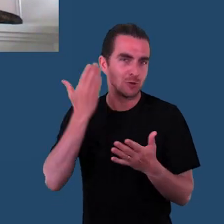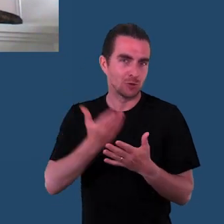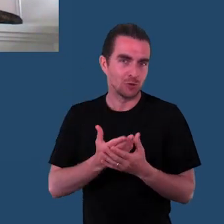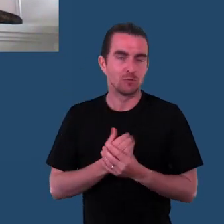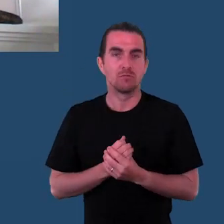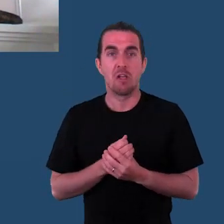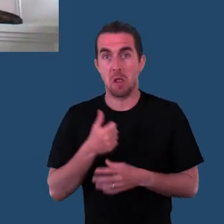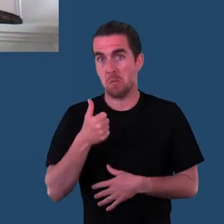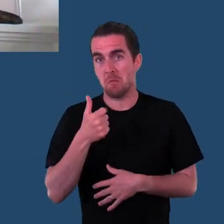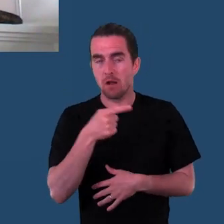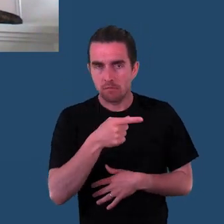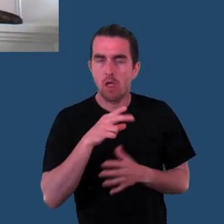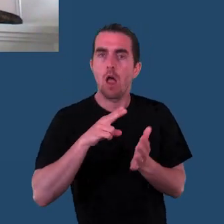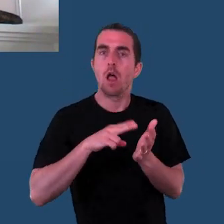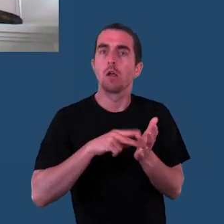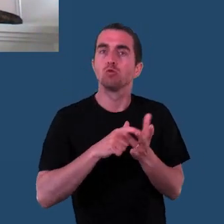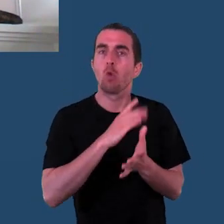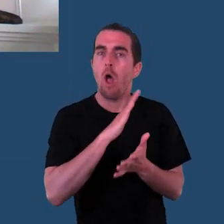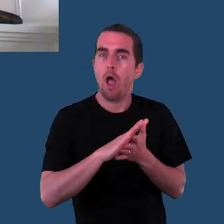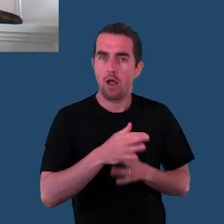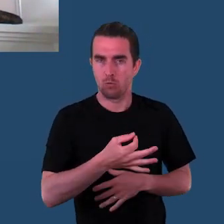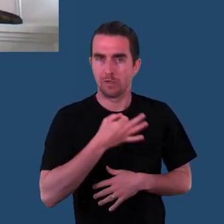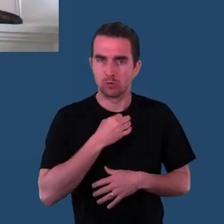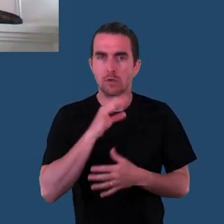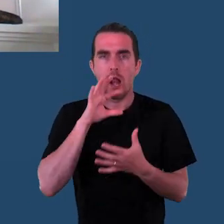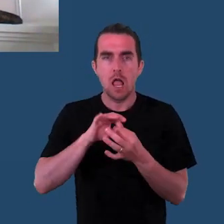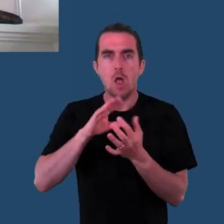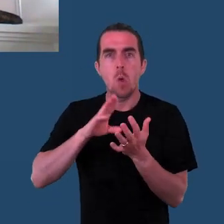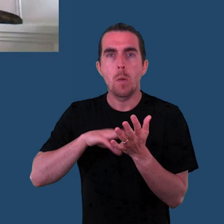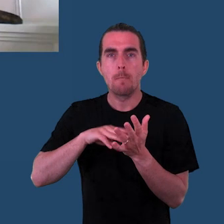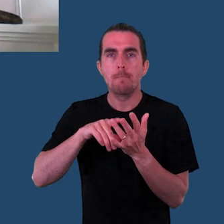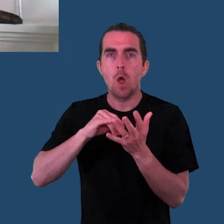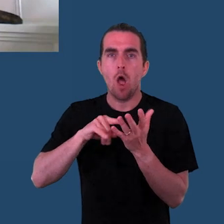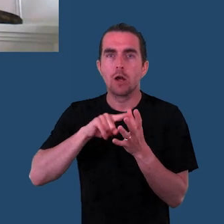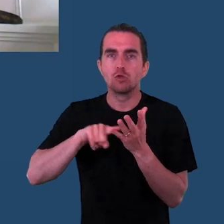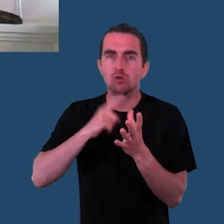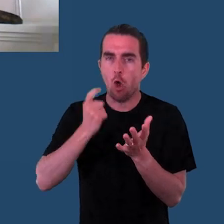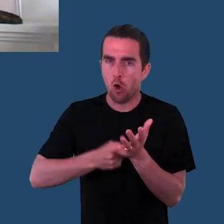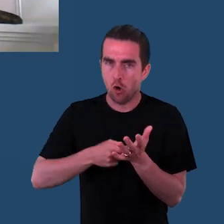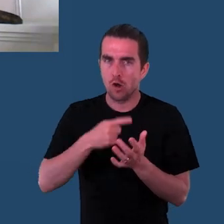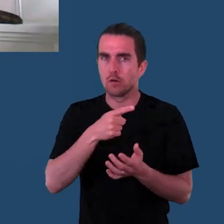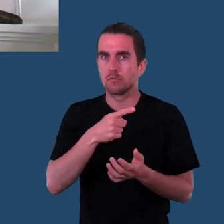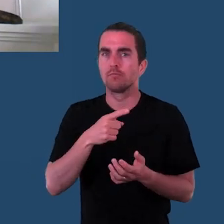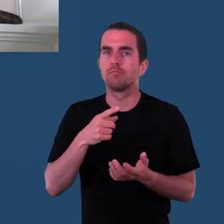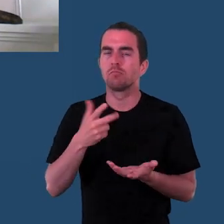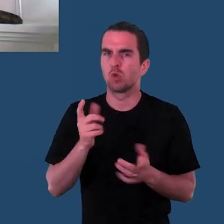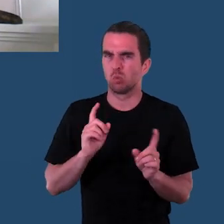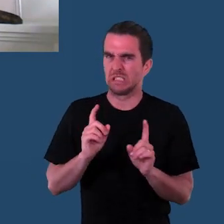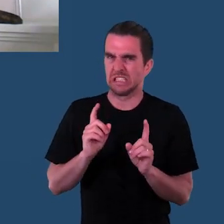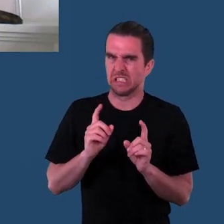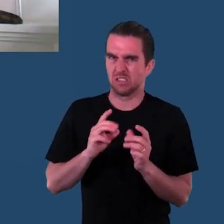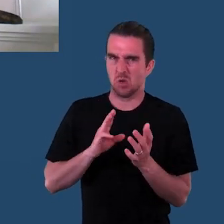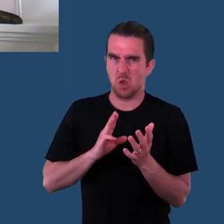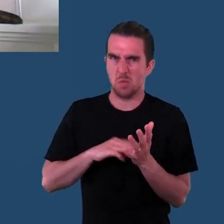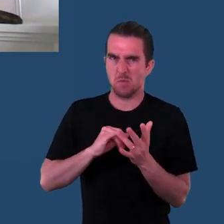And we've had a question also from Noah, asking about mosasaurs. He was asking, "What is a mosasaur